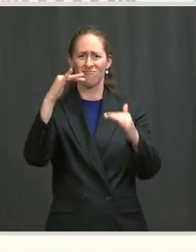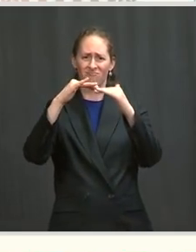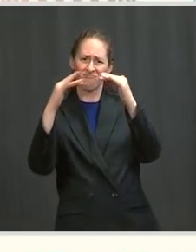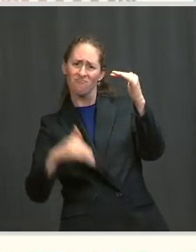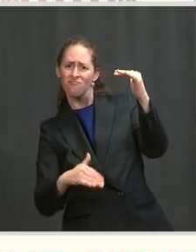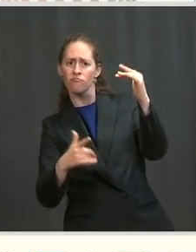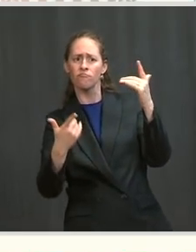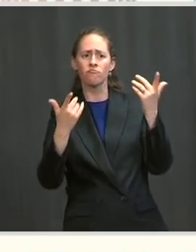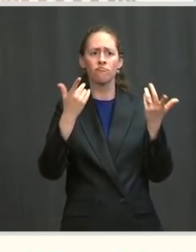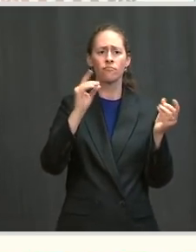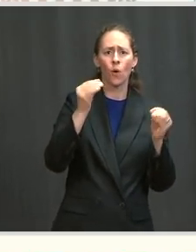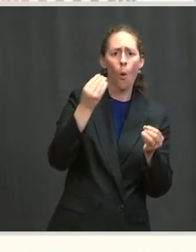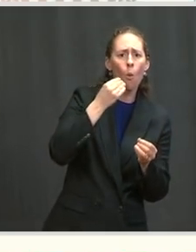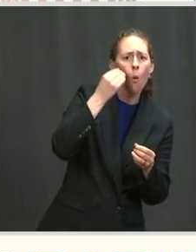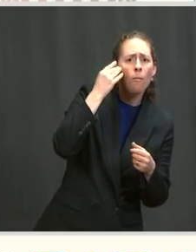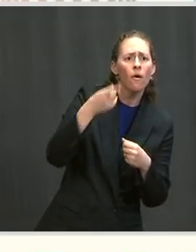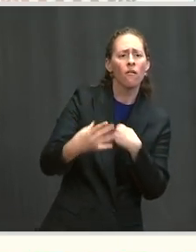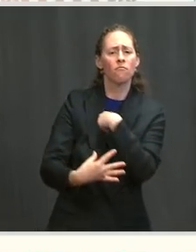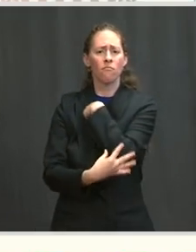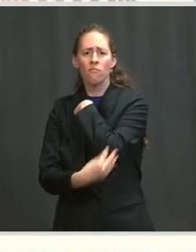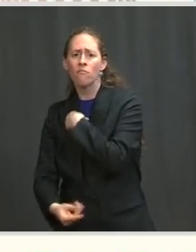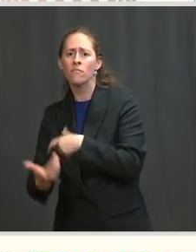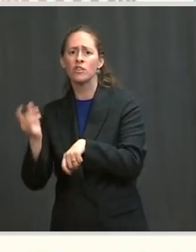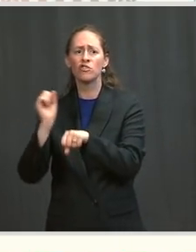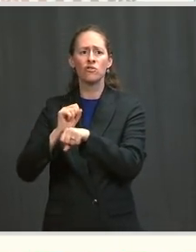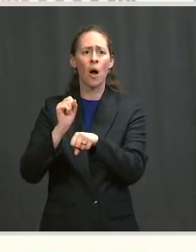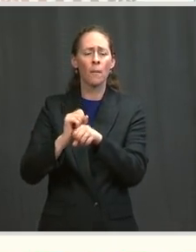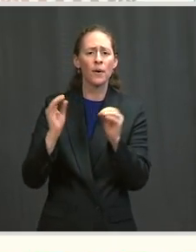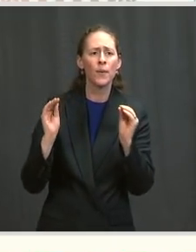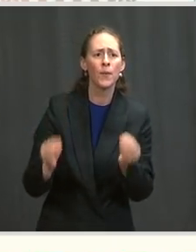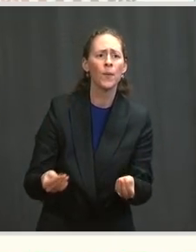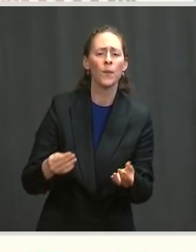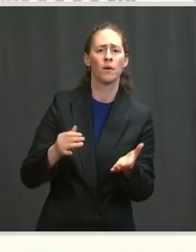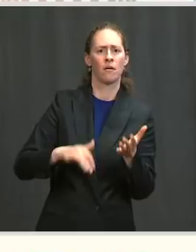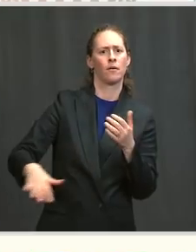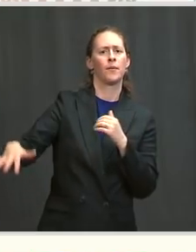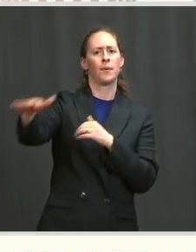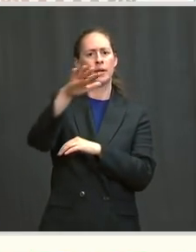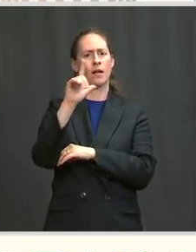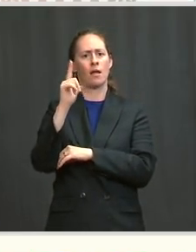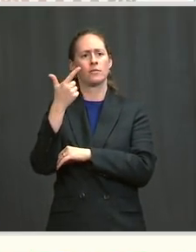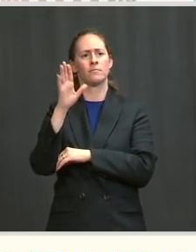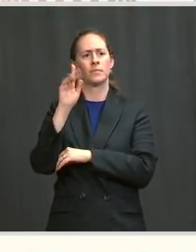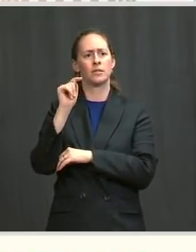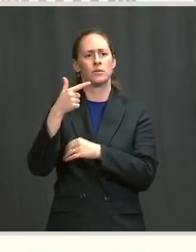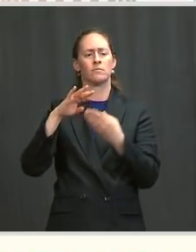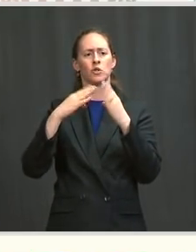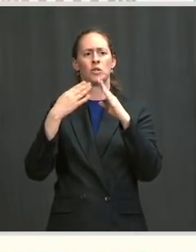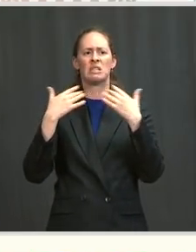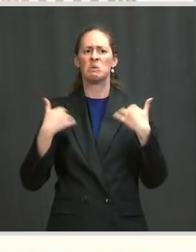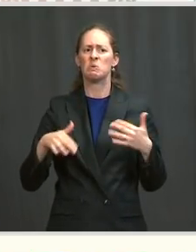in the LGBTQ community; to address the -- the epidemic level of violence against transgender people,